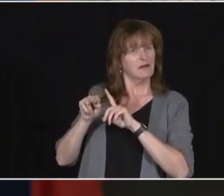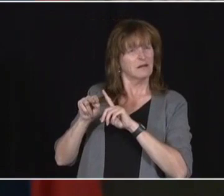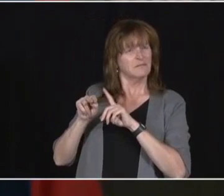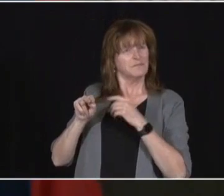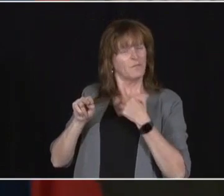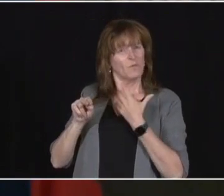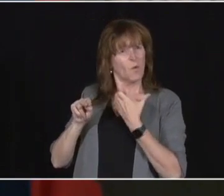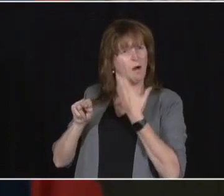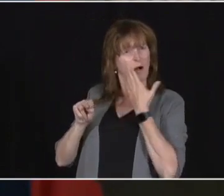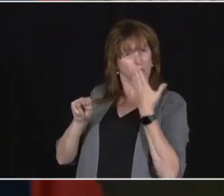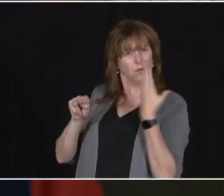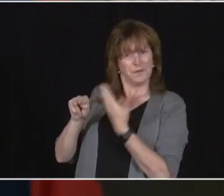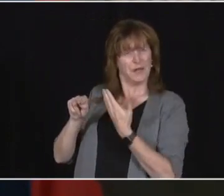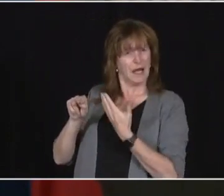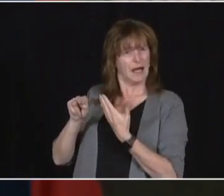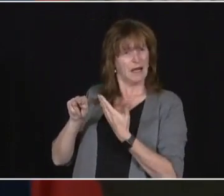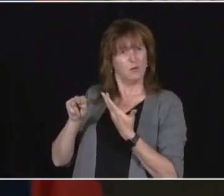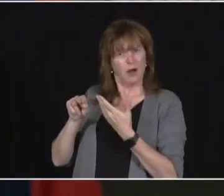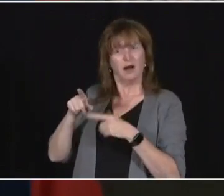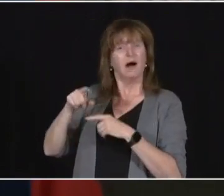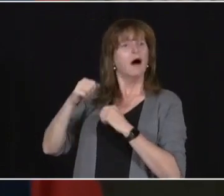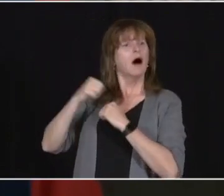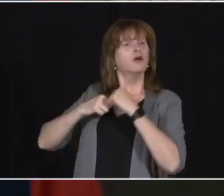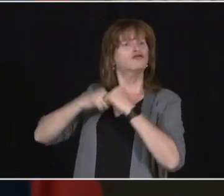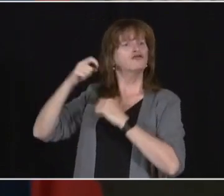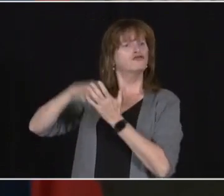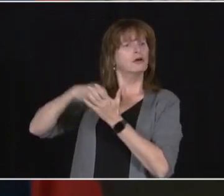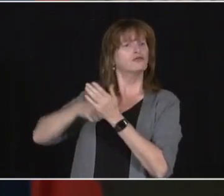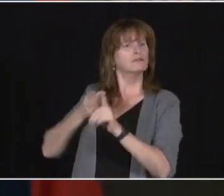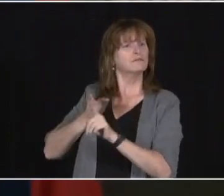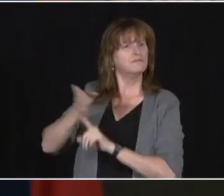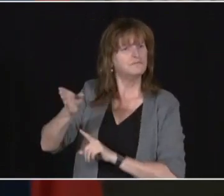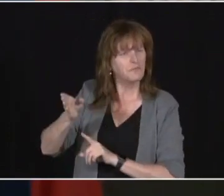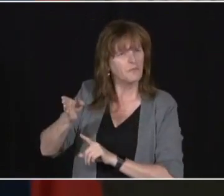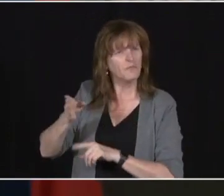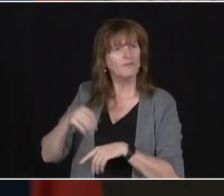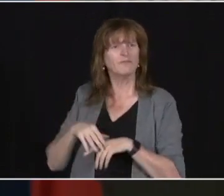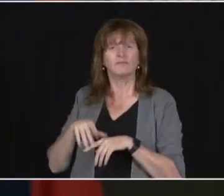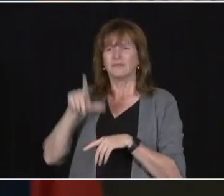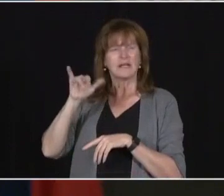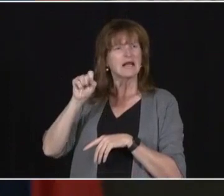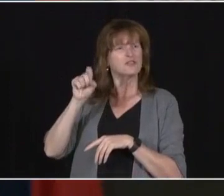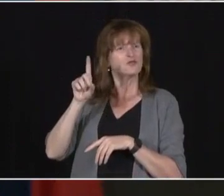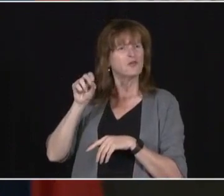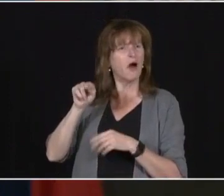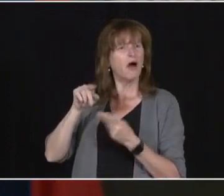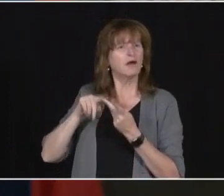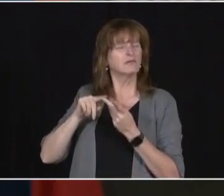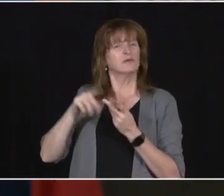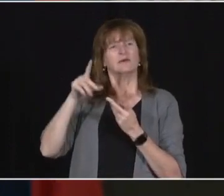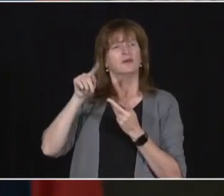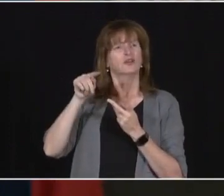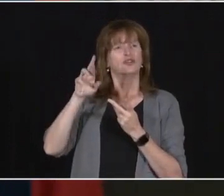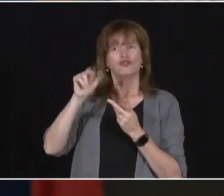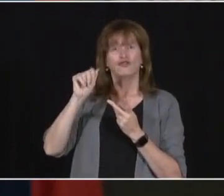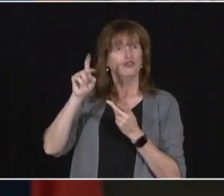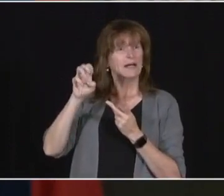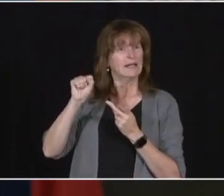from the folks at the building trades Council. All of this, government, labor and industry are working together